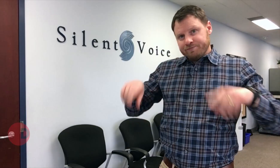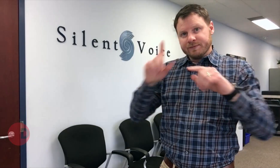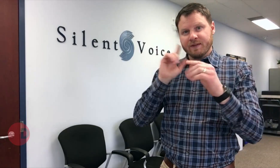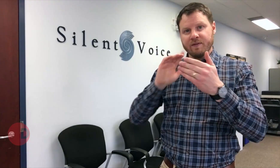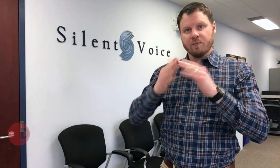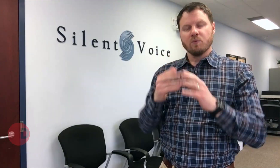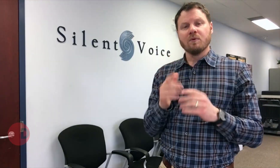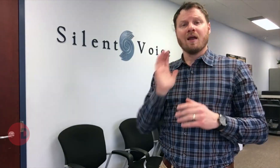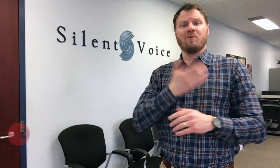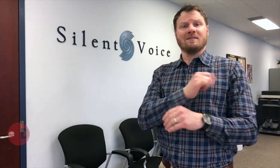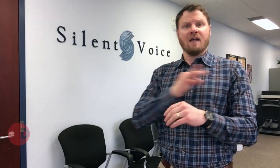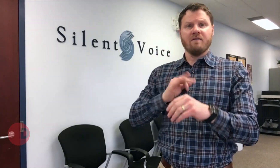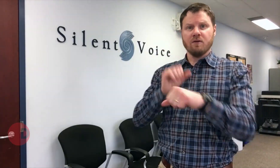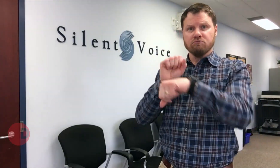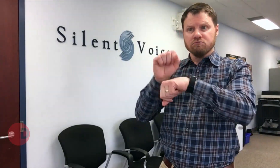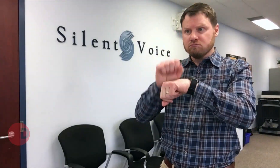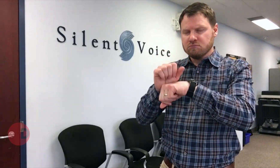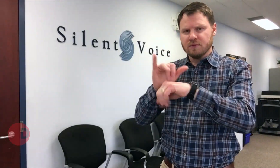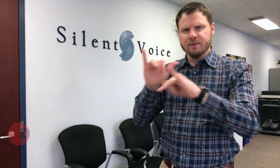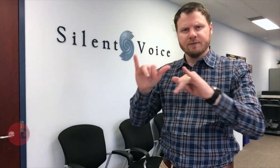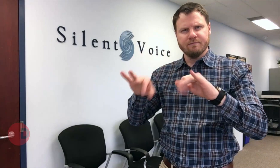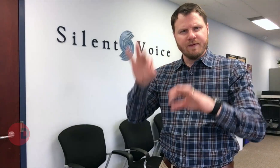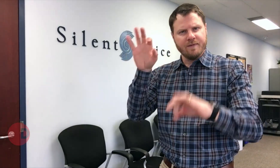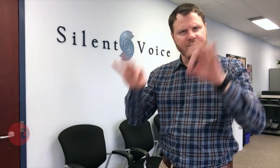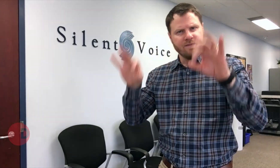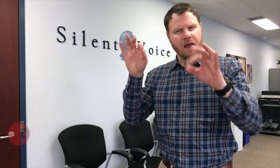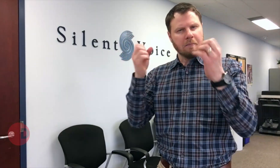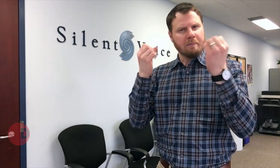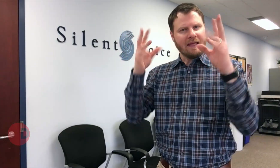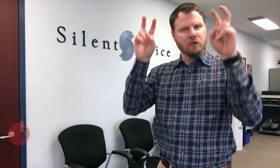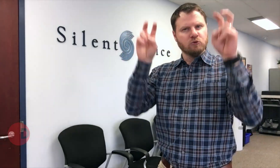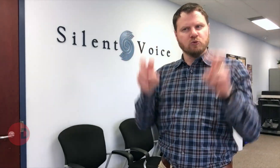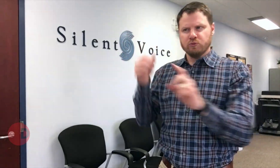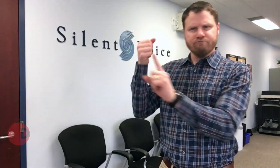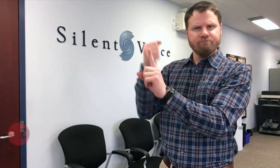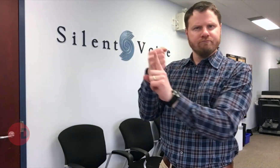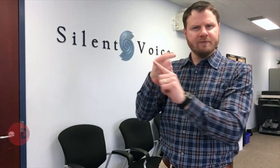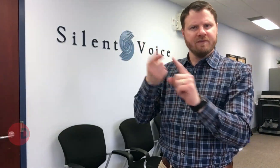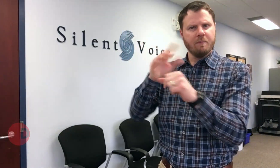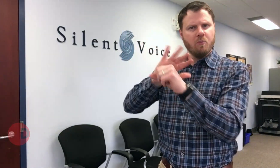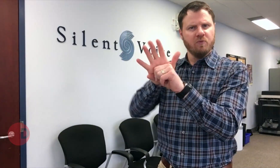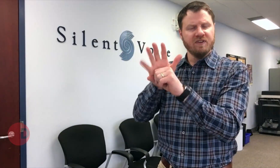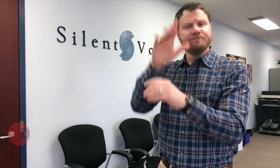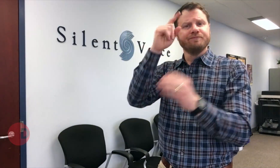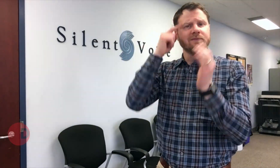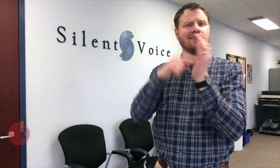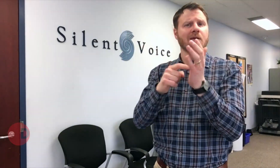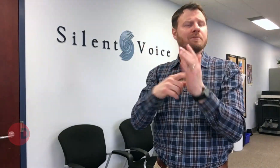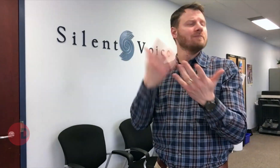[Mike]: The Deaf community and our staff have been finding many issues